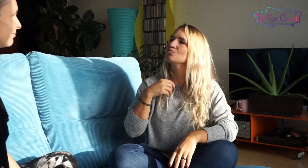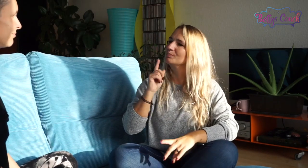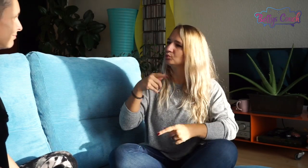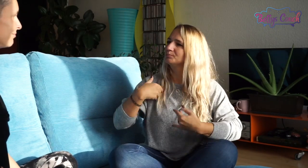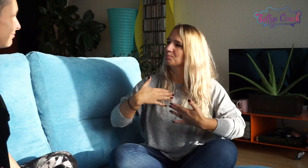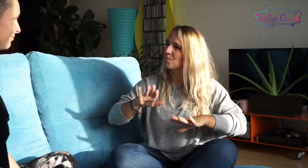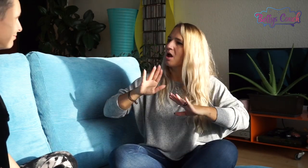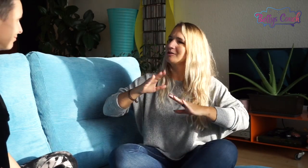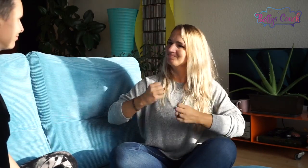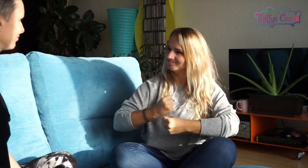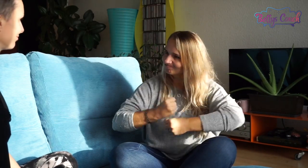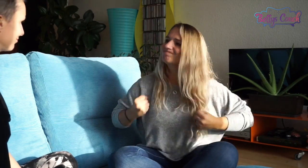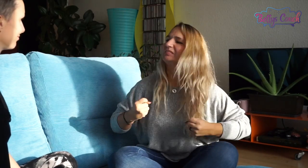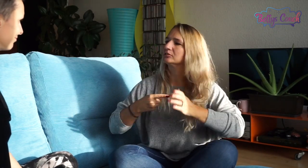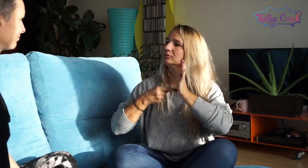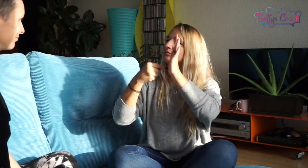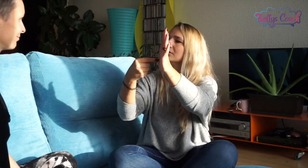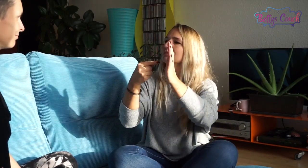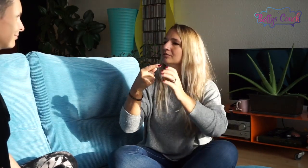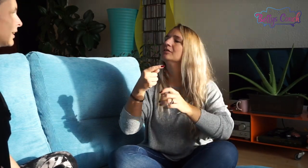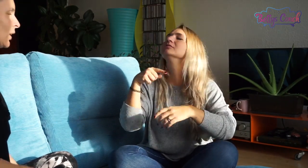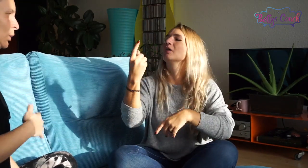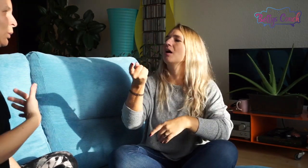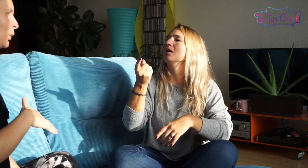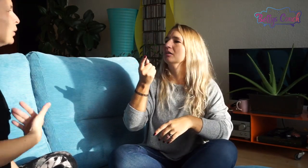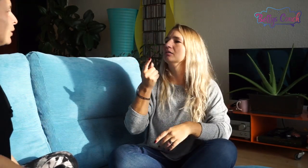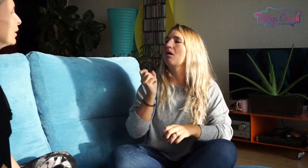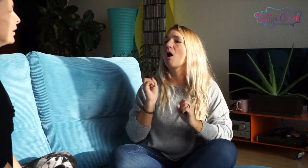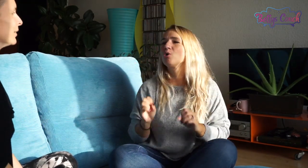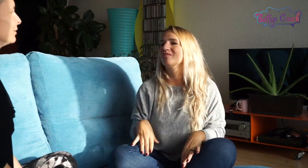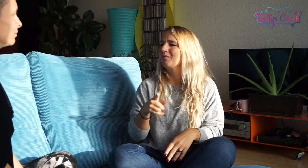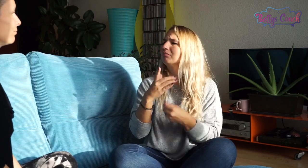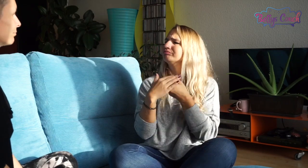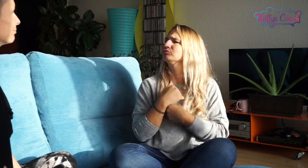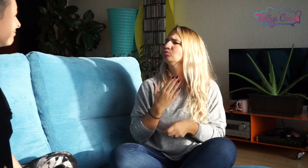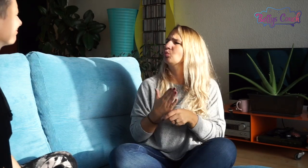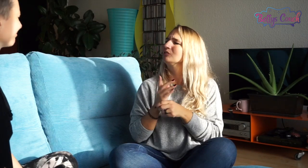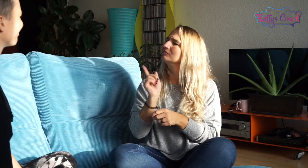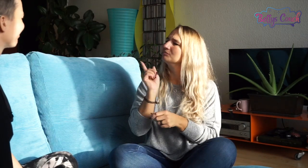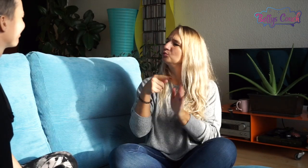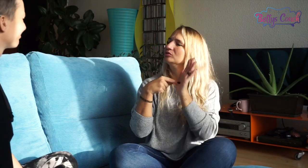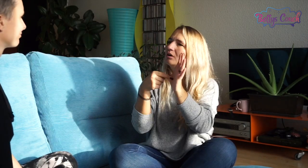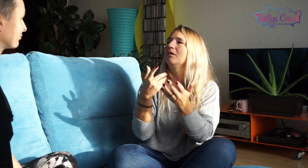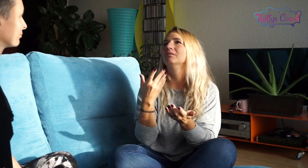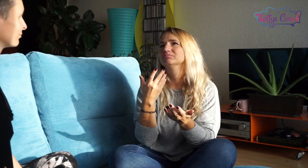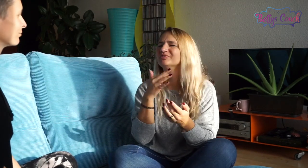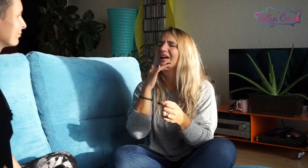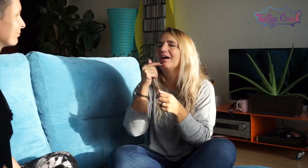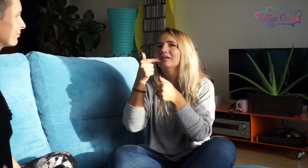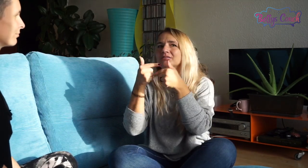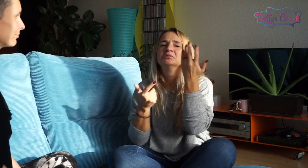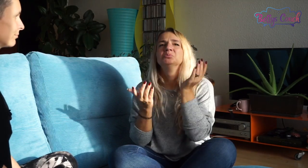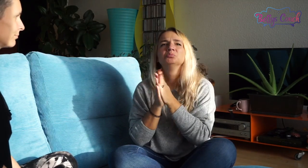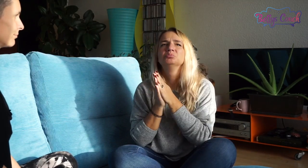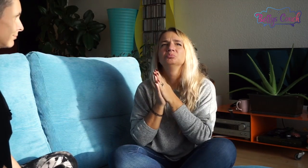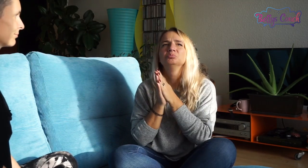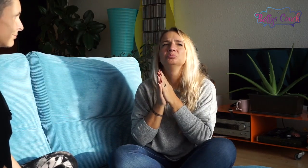That means I have to show more strength. It is important not to give up and to be suppressed.